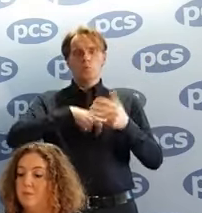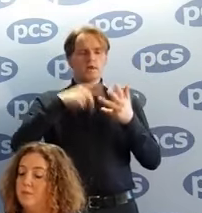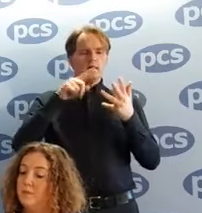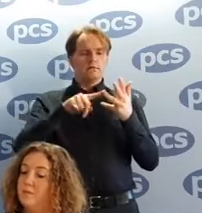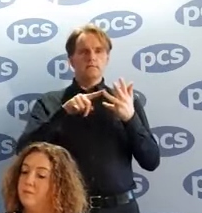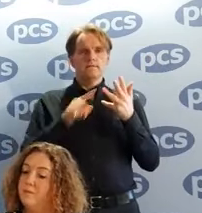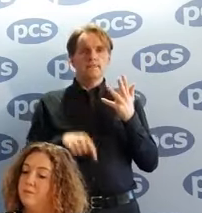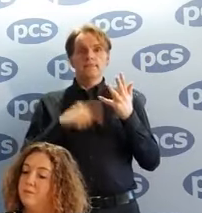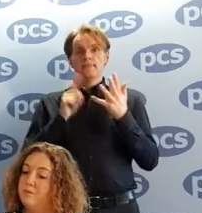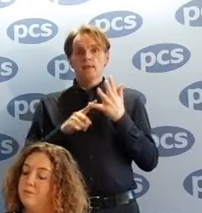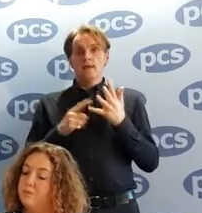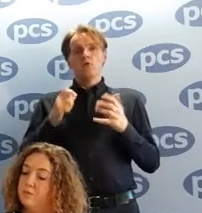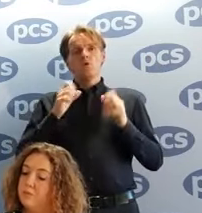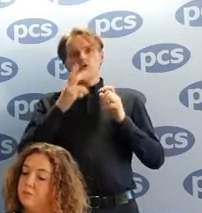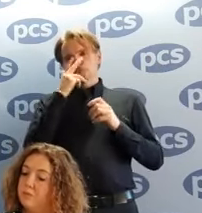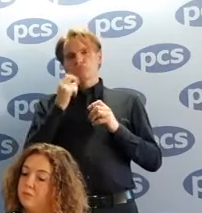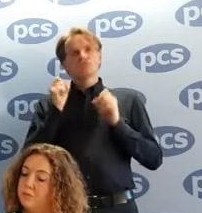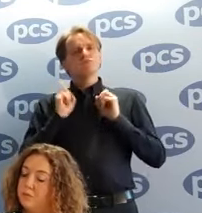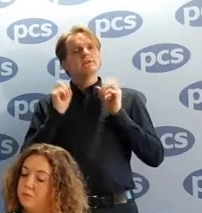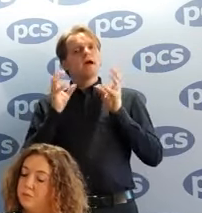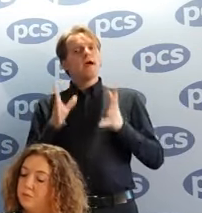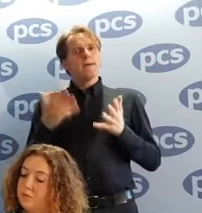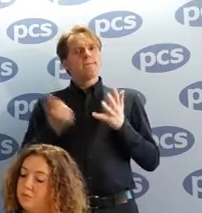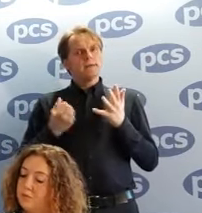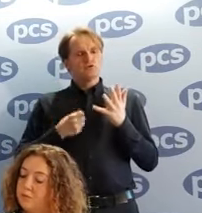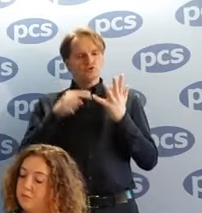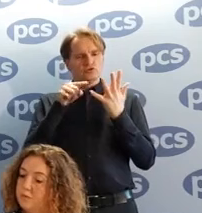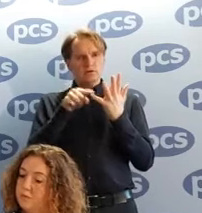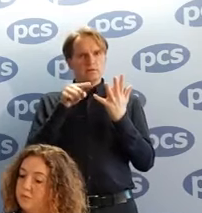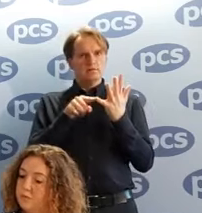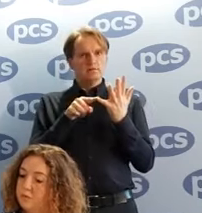going to be talking about pensions, we're going to be talking about wider issues